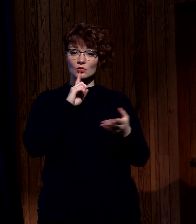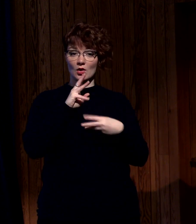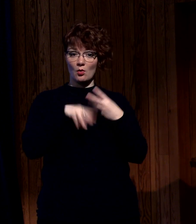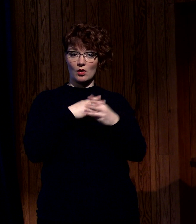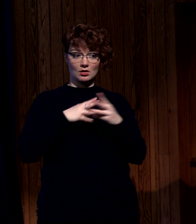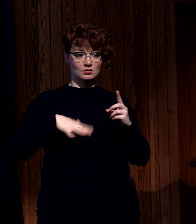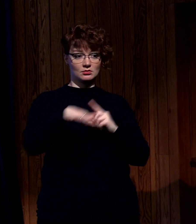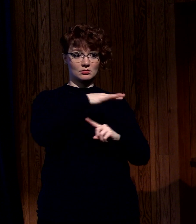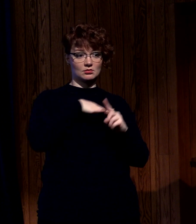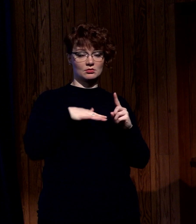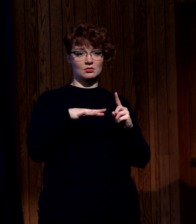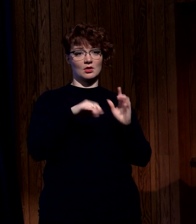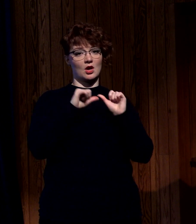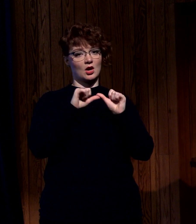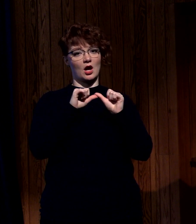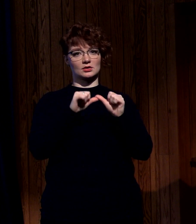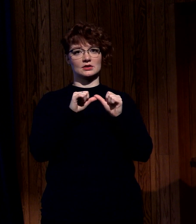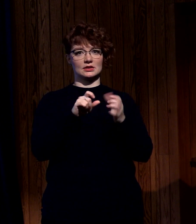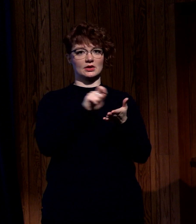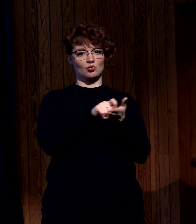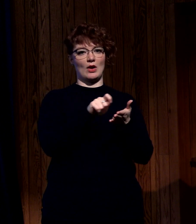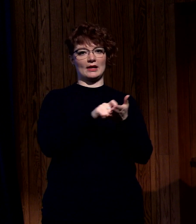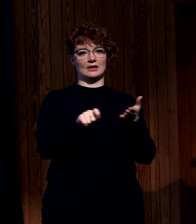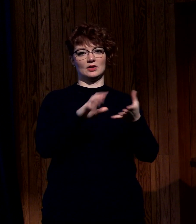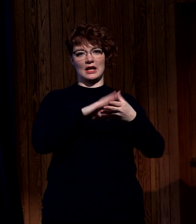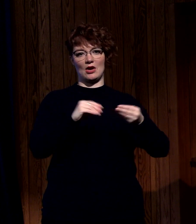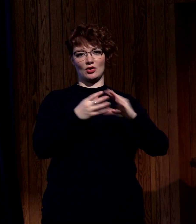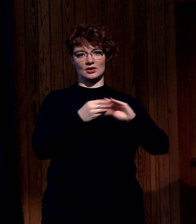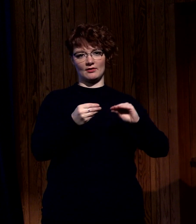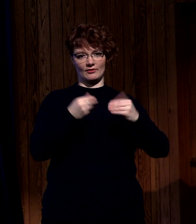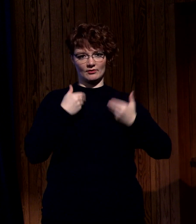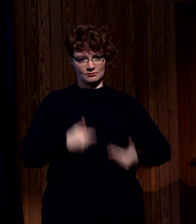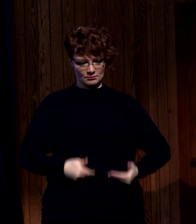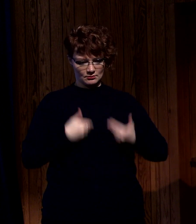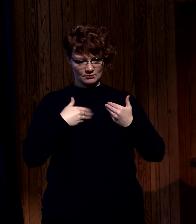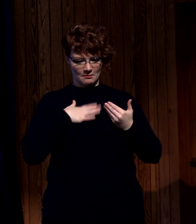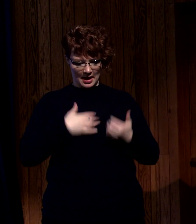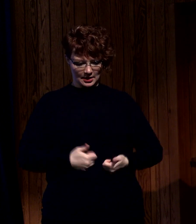constantly writing the narrative script, in our stories, but more